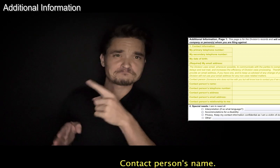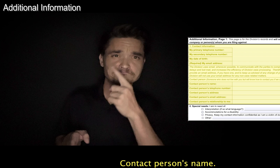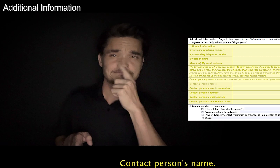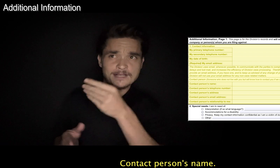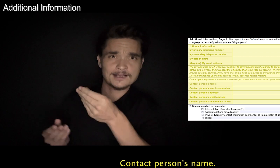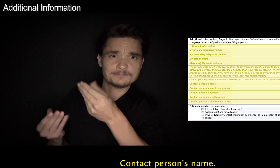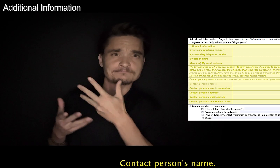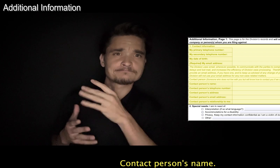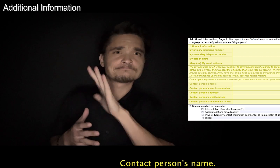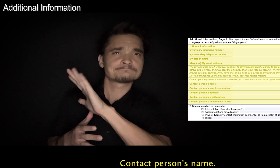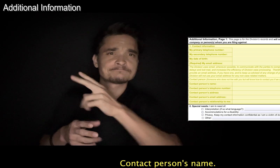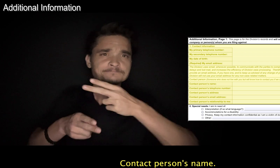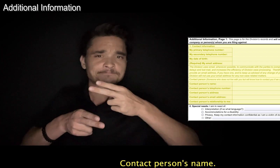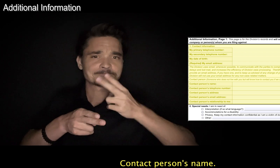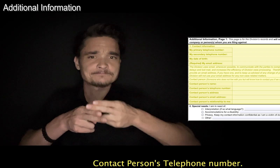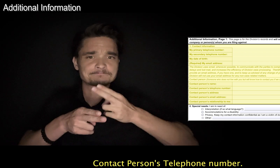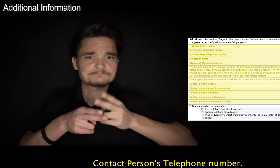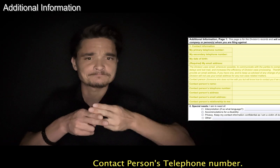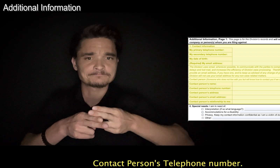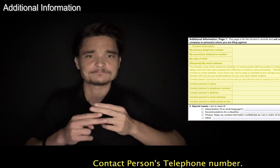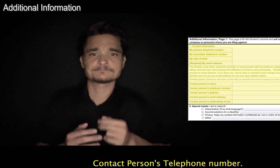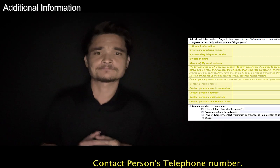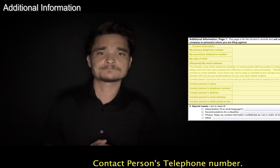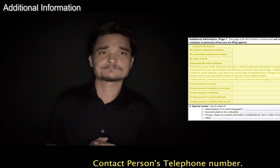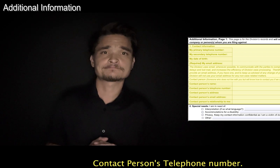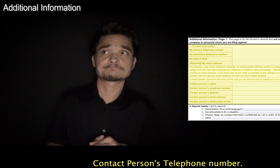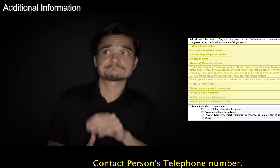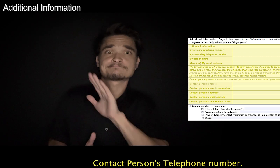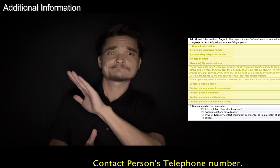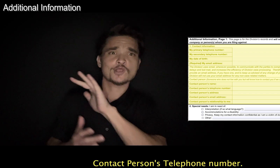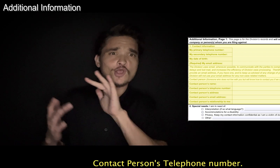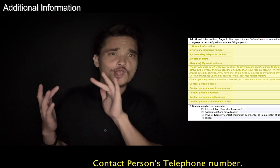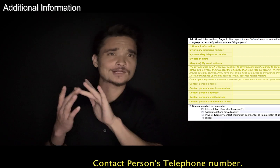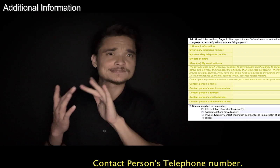Contact person's name. Contact Person's Telephone number.